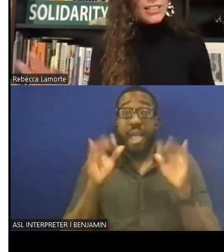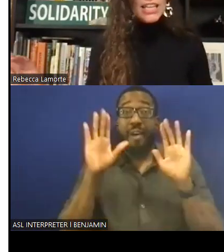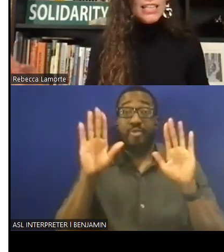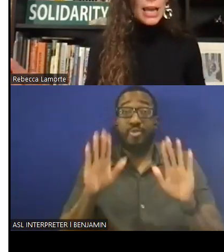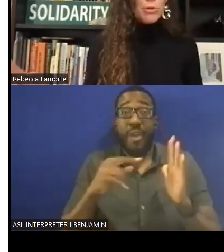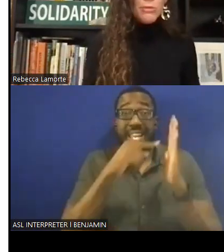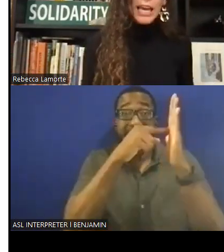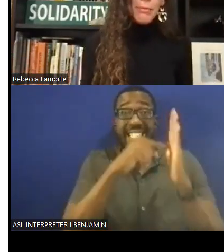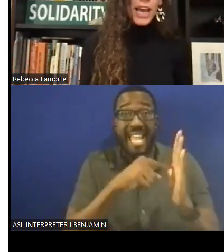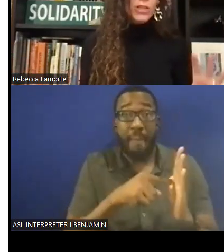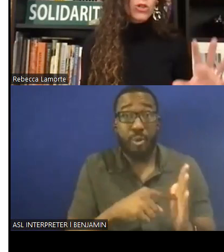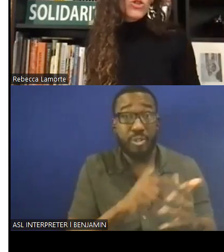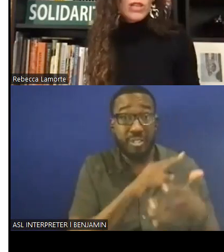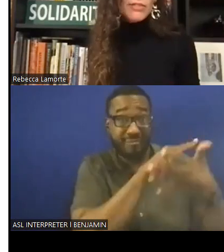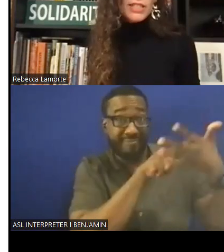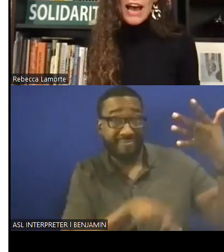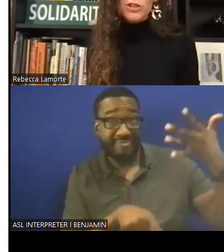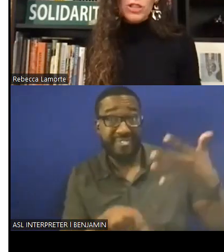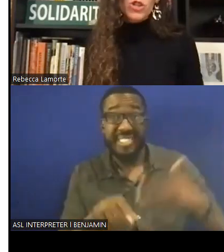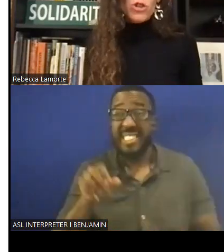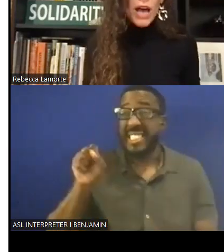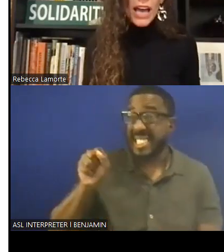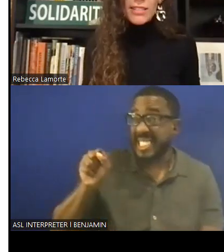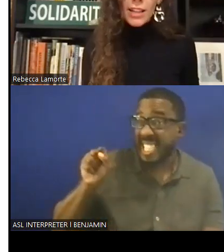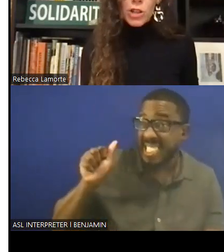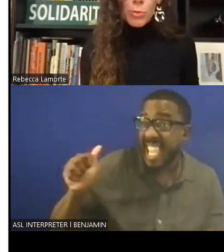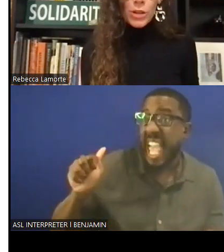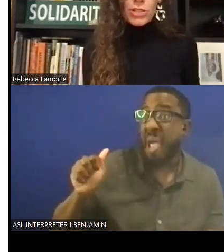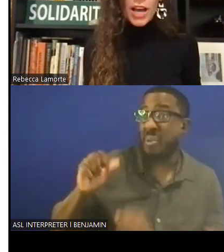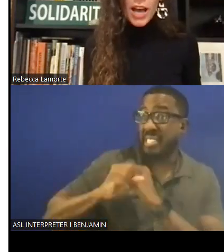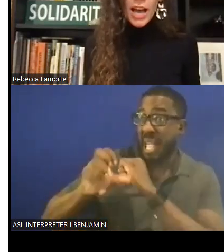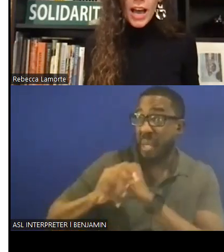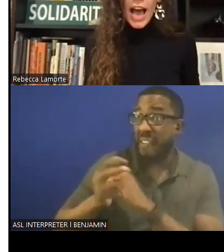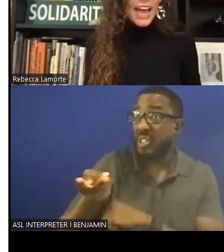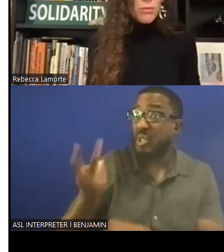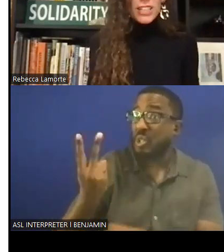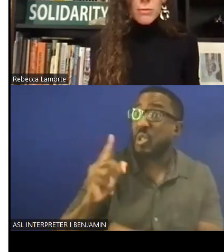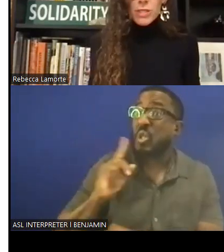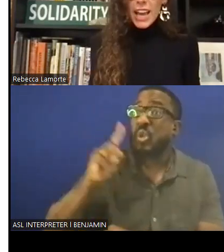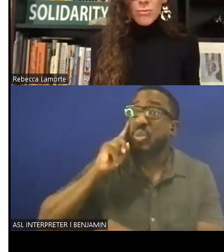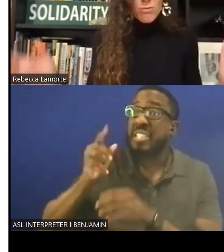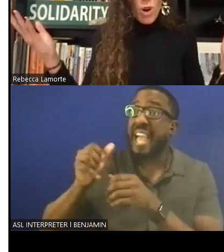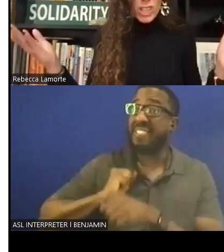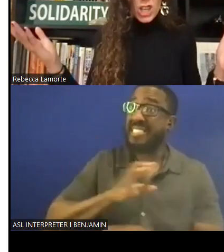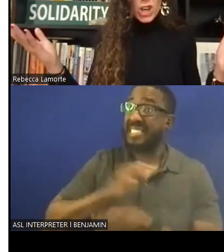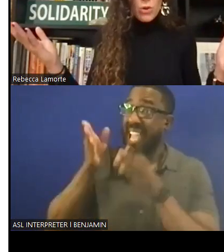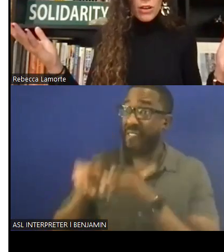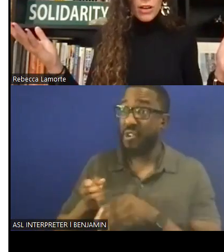"Stacey Abrams campaign has two Deaf staffers and two ASL interpreters." And you may just say, "Only two?"